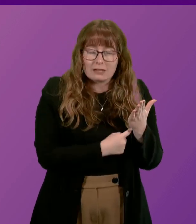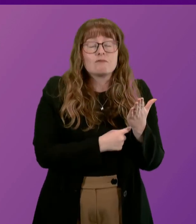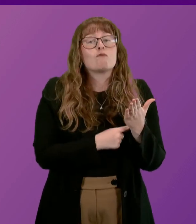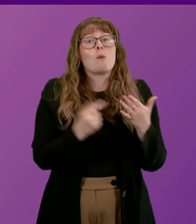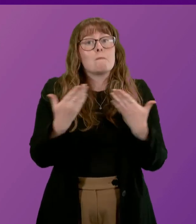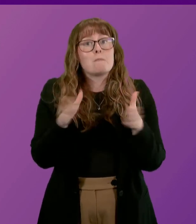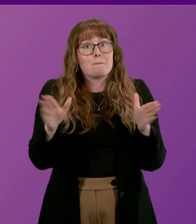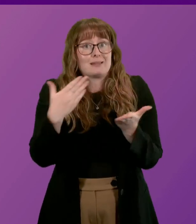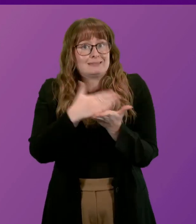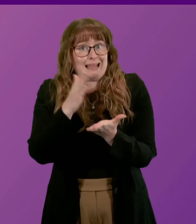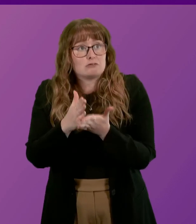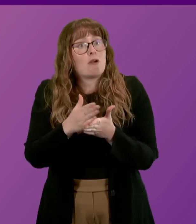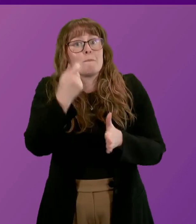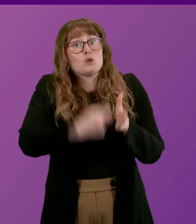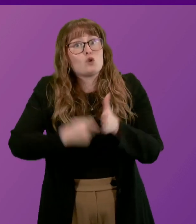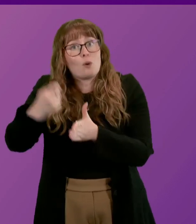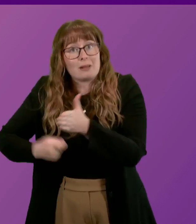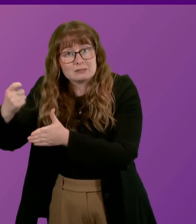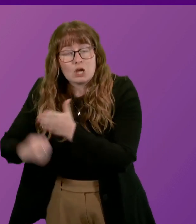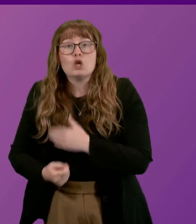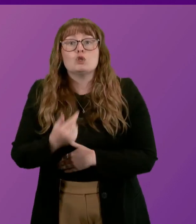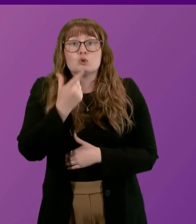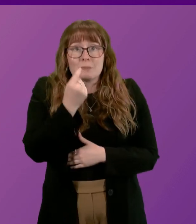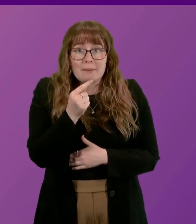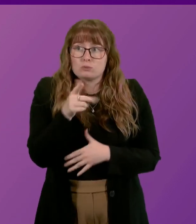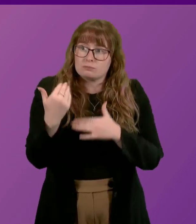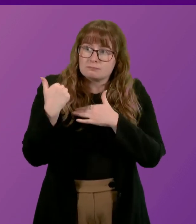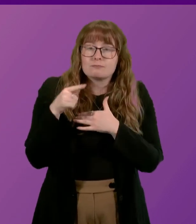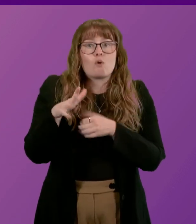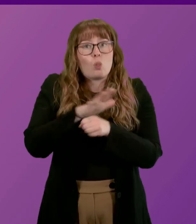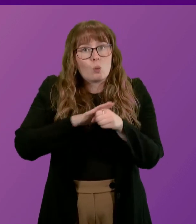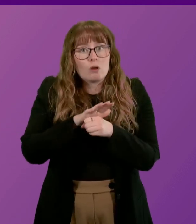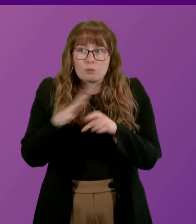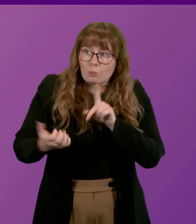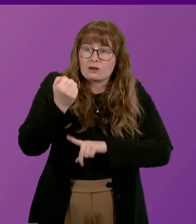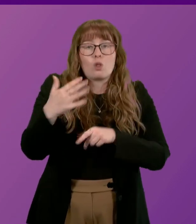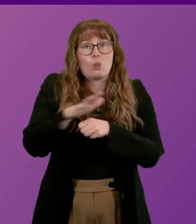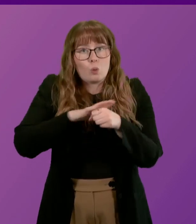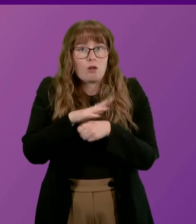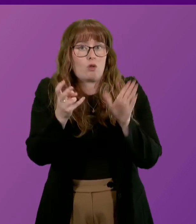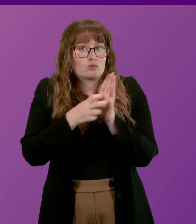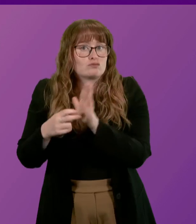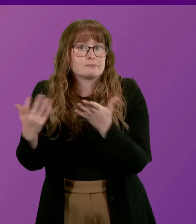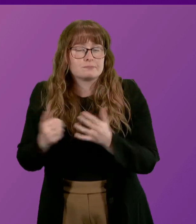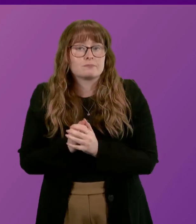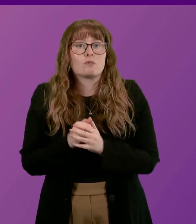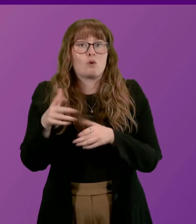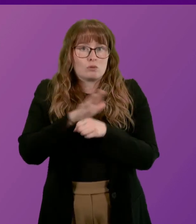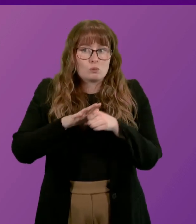public sector procurement to take account of local content, job retention and job creation.